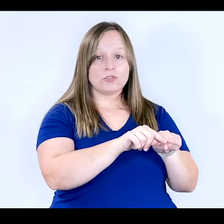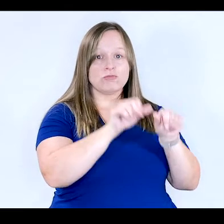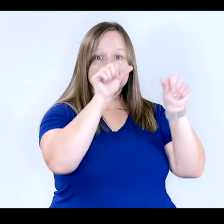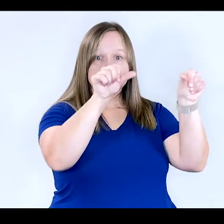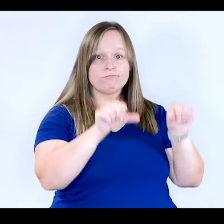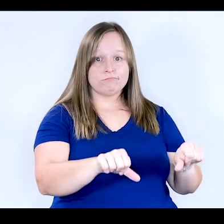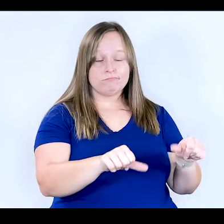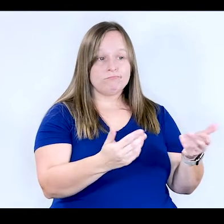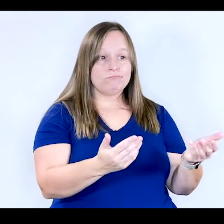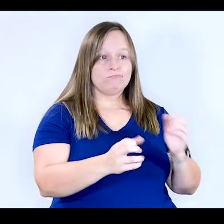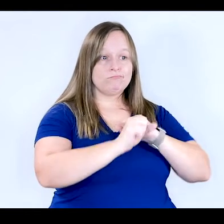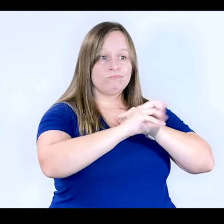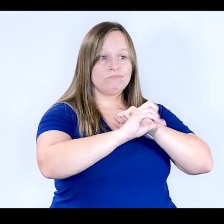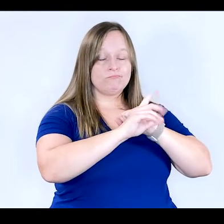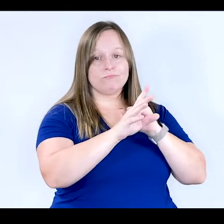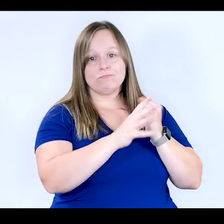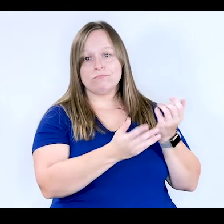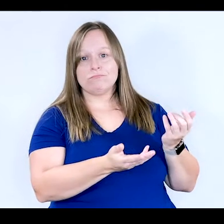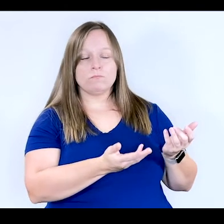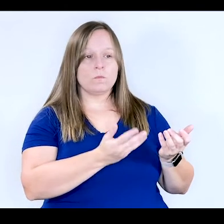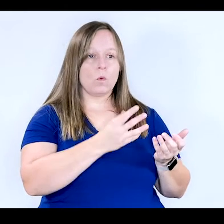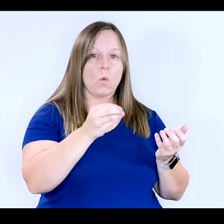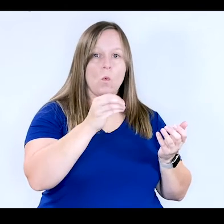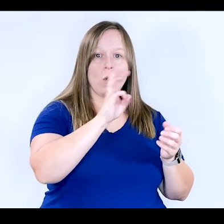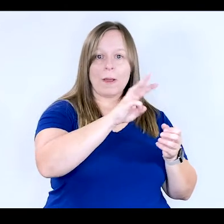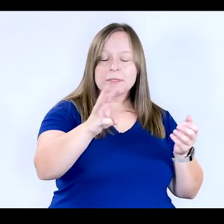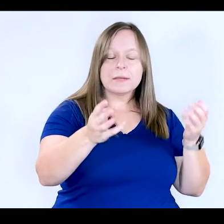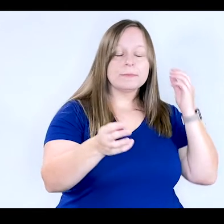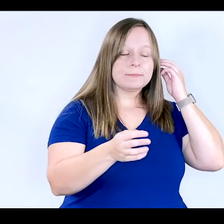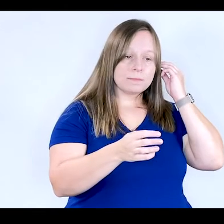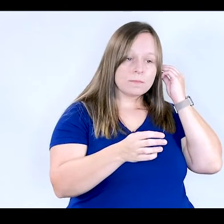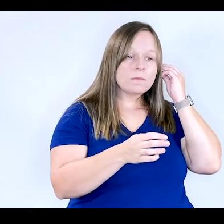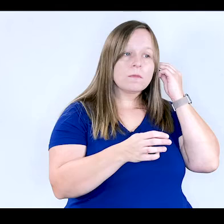their advertising, if they're including that in advertising. And then